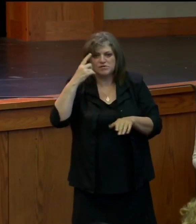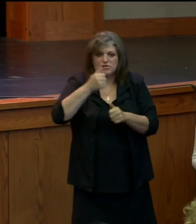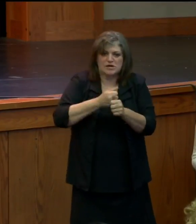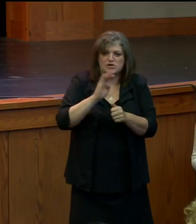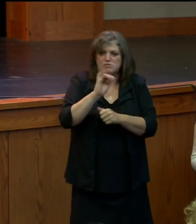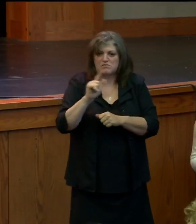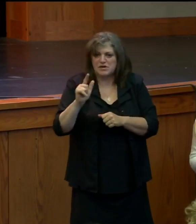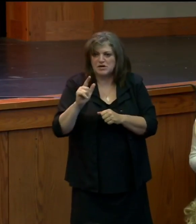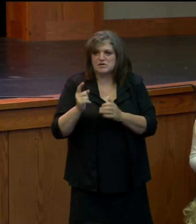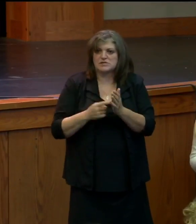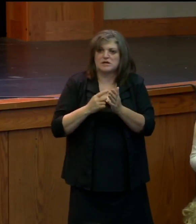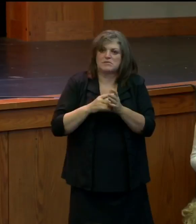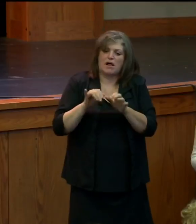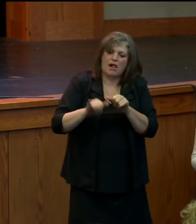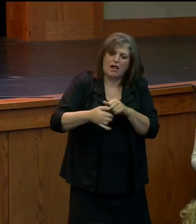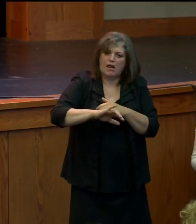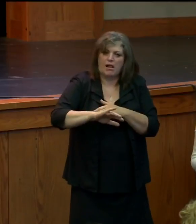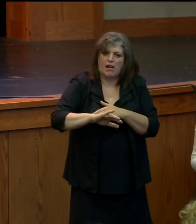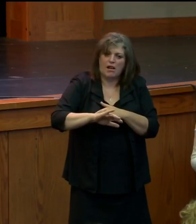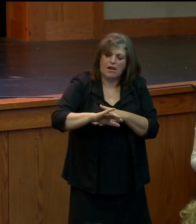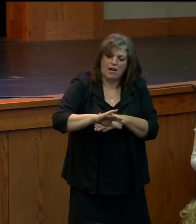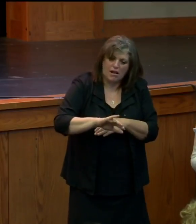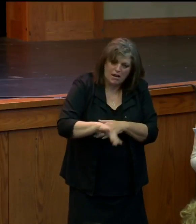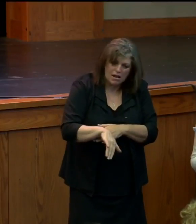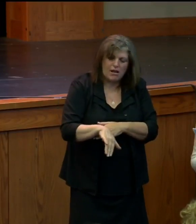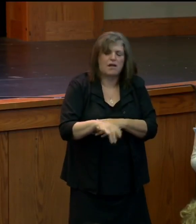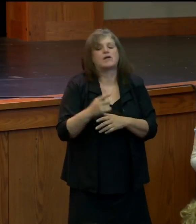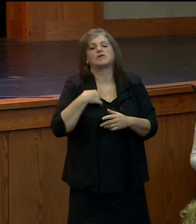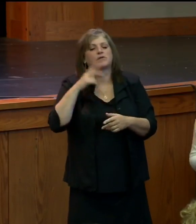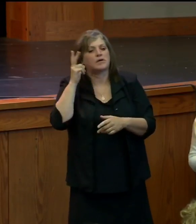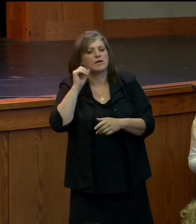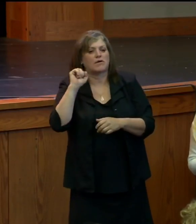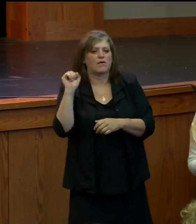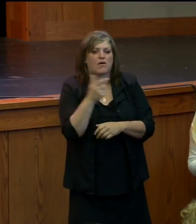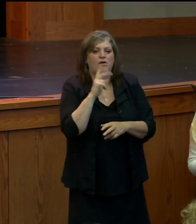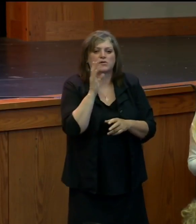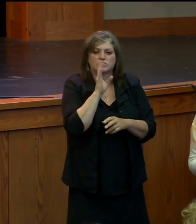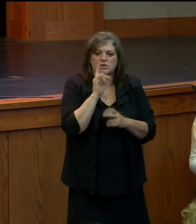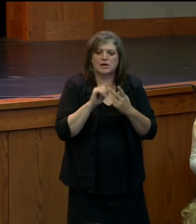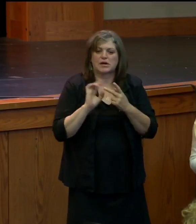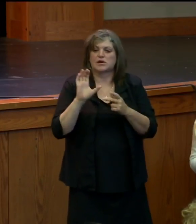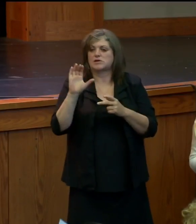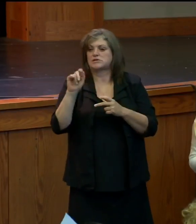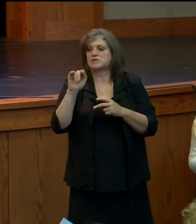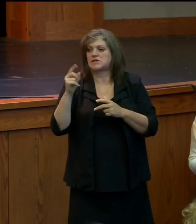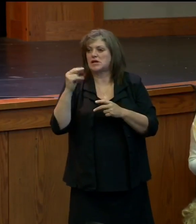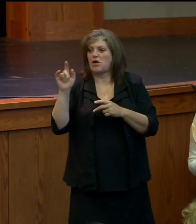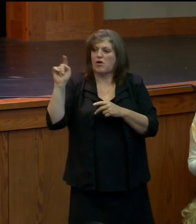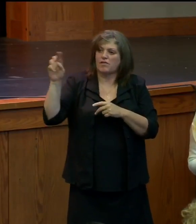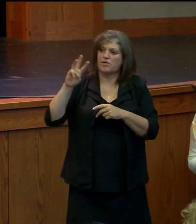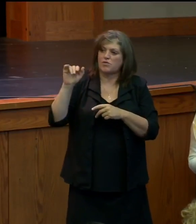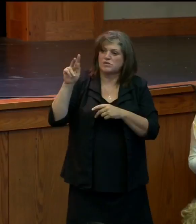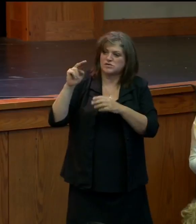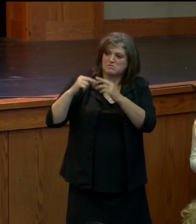SOMETIMES STAYING LONG INTO THE NIGHT TO HEAR ALL WHO WISH TO SPEAK. OUR CITY HALL AT THE WILSON BUILDING IS ACCESSIBLE WITHIN AN